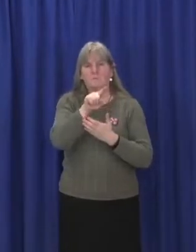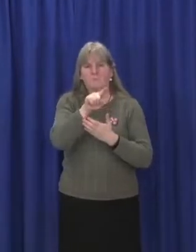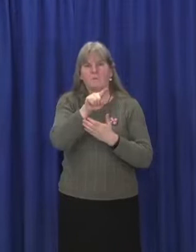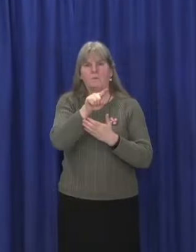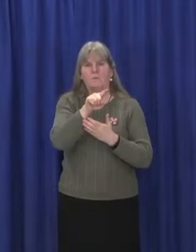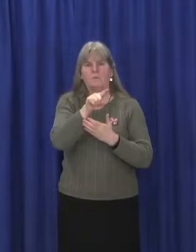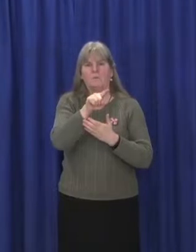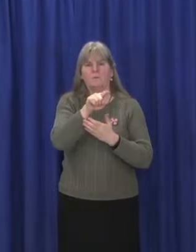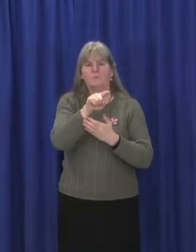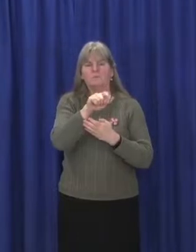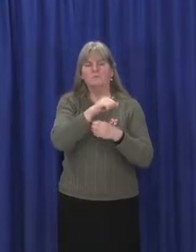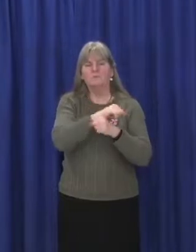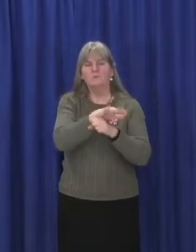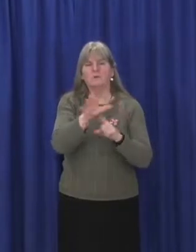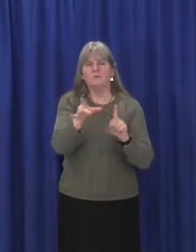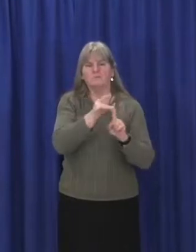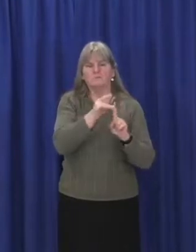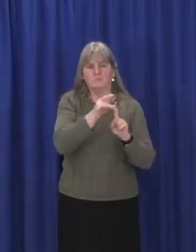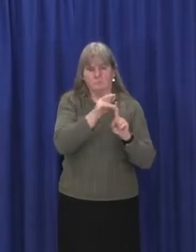people in Yukon with COVID-19